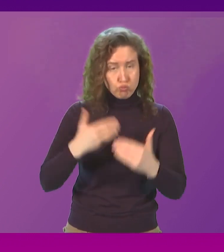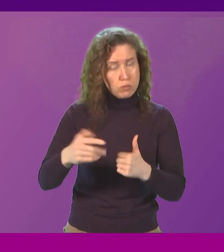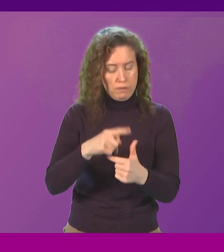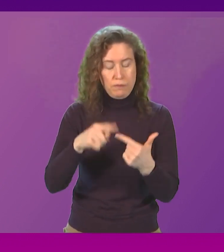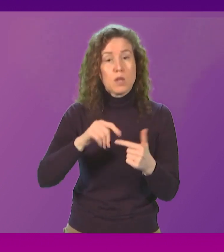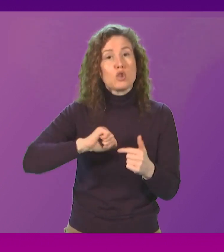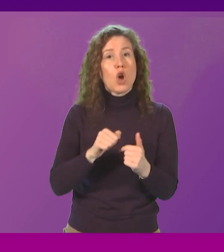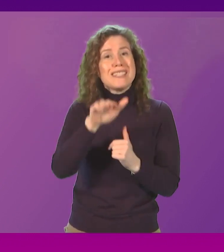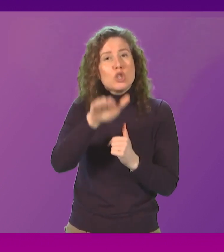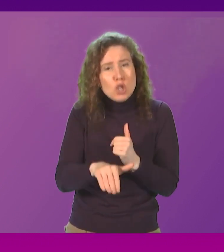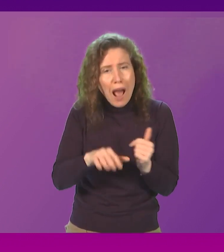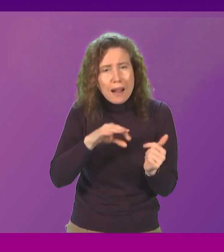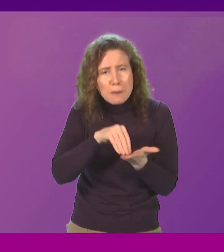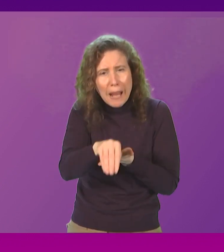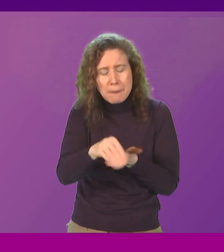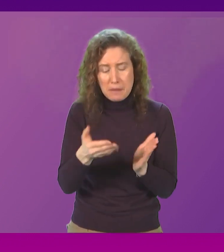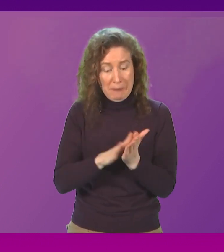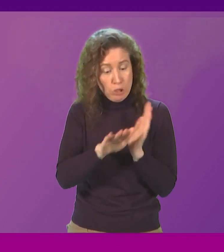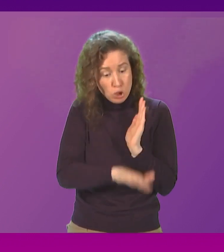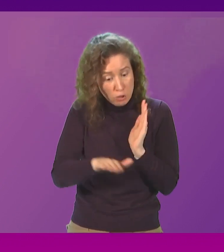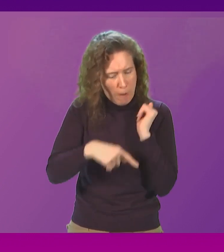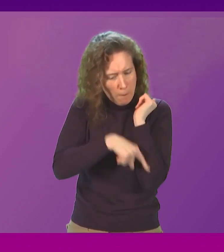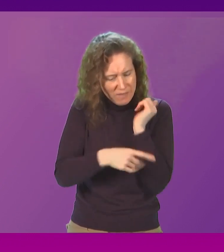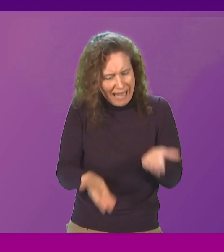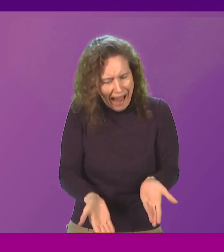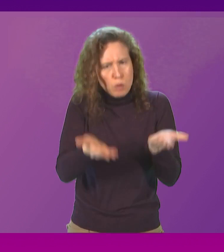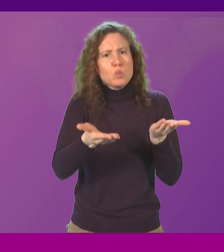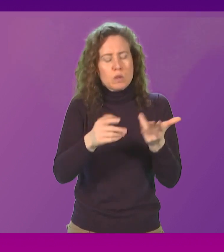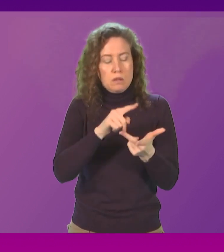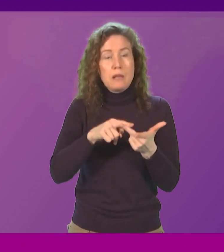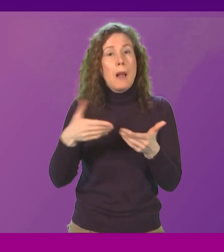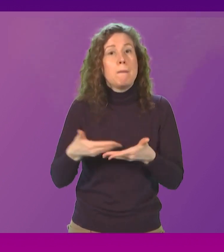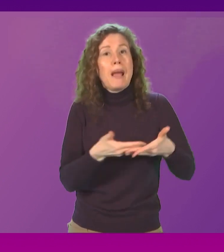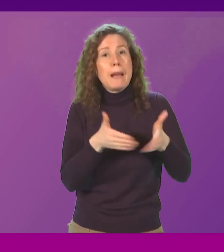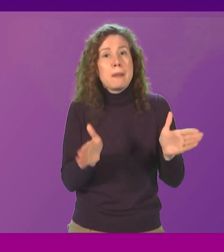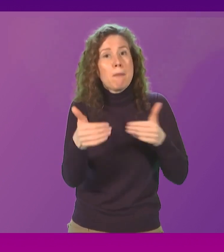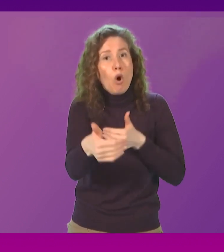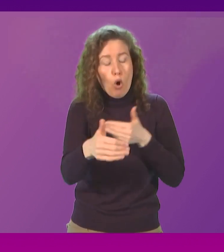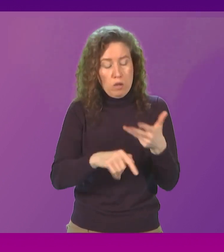payment, which has lifted children out of poverty; the baby box; closing the attainment